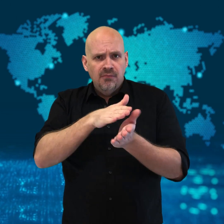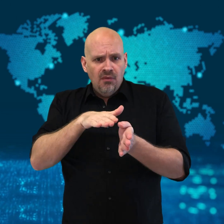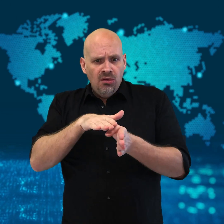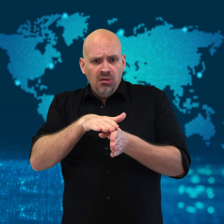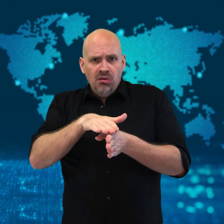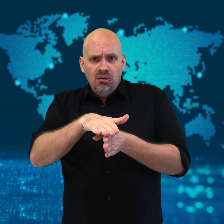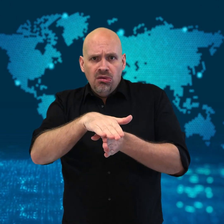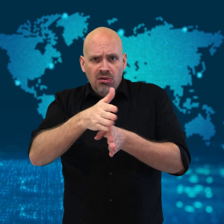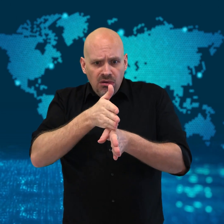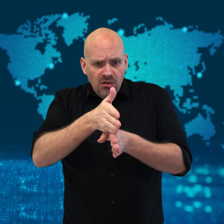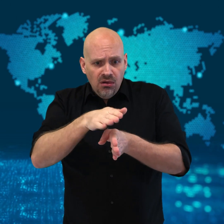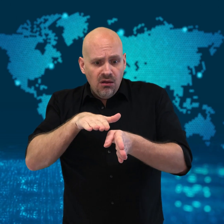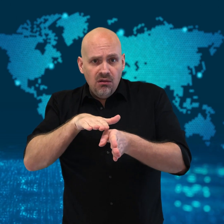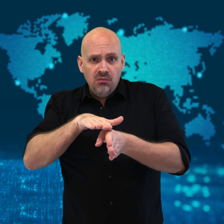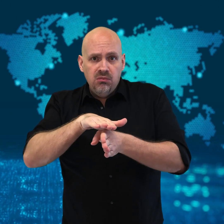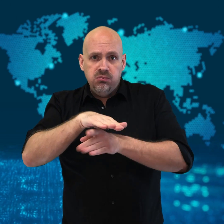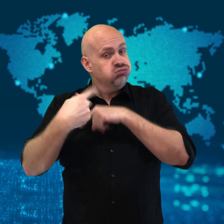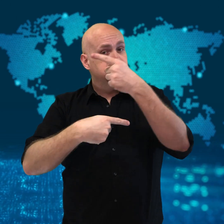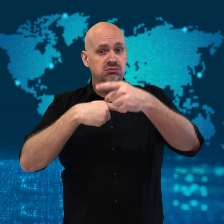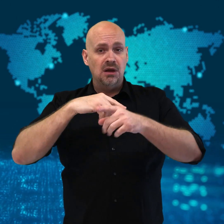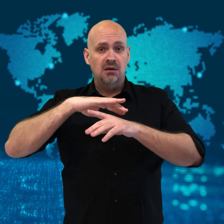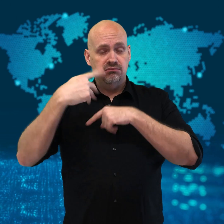before overturning.